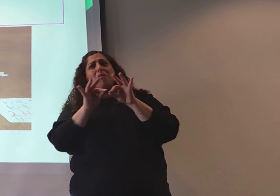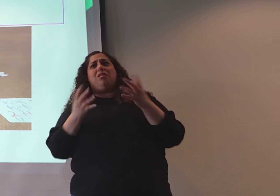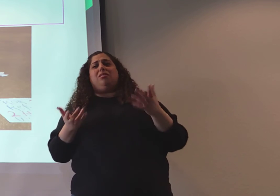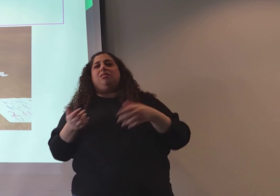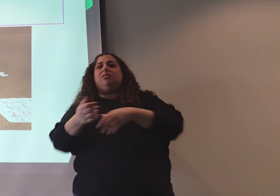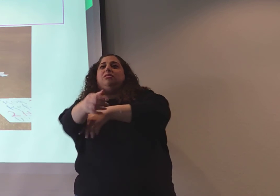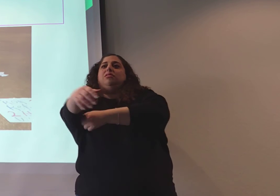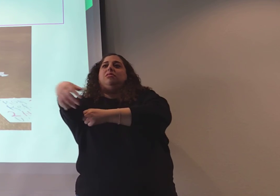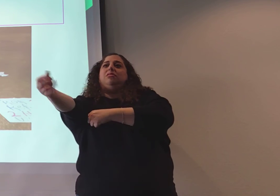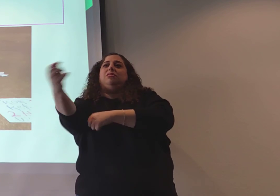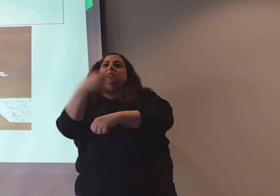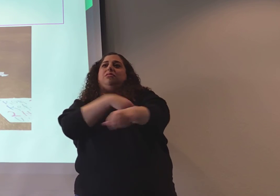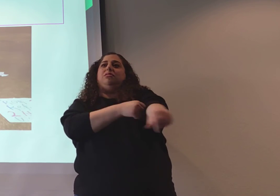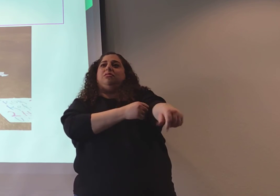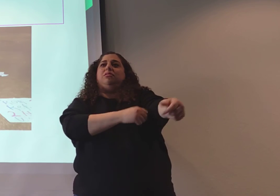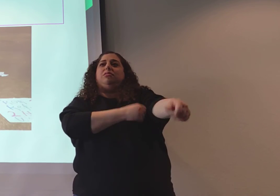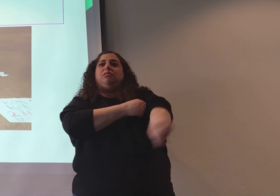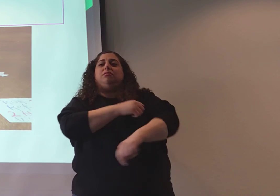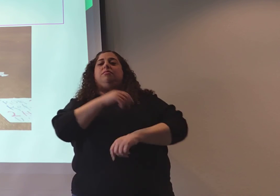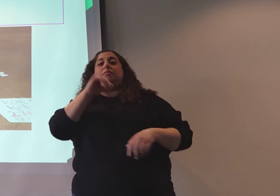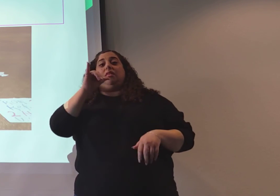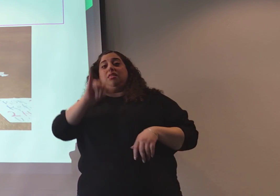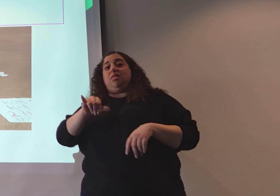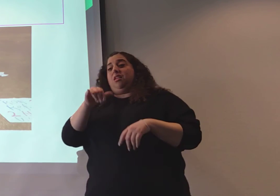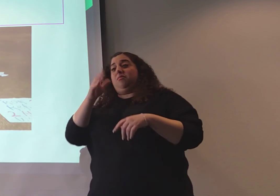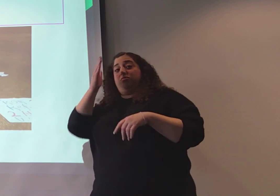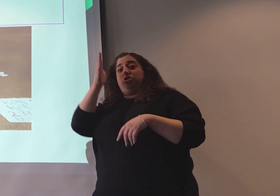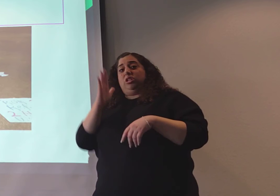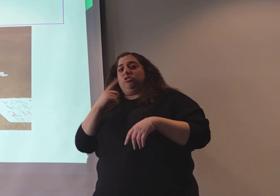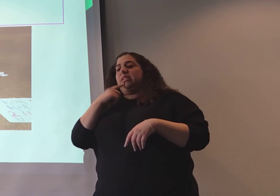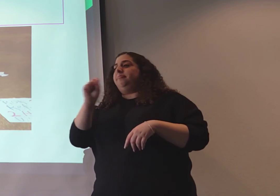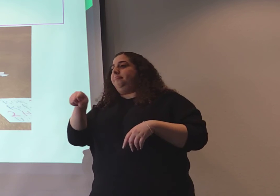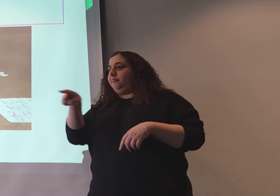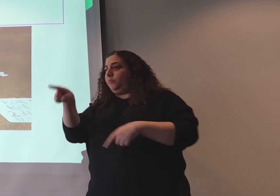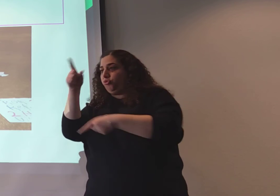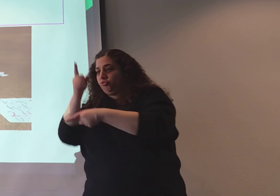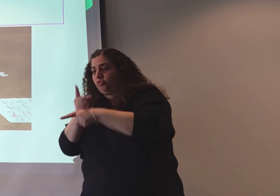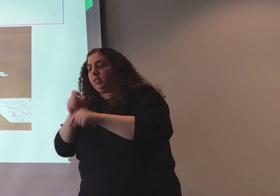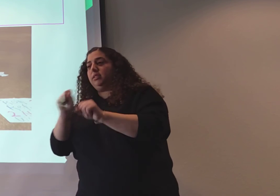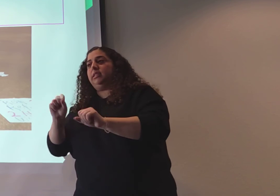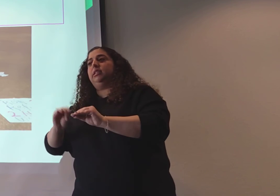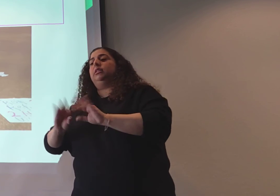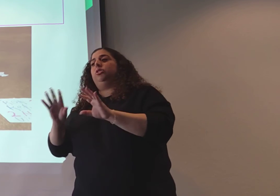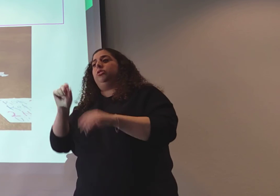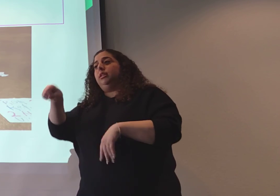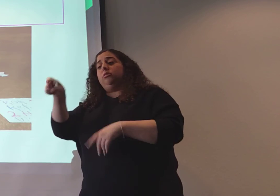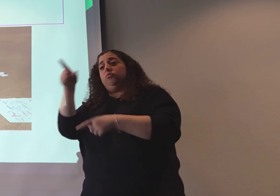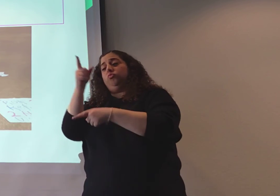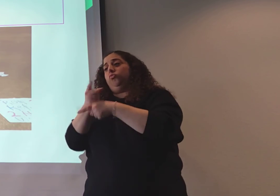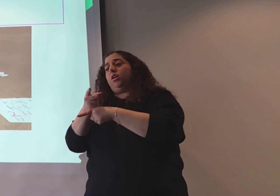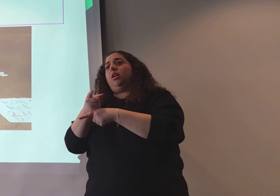But she’s right. You’re right. One month of rent is only gonna get a person so far. That’s the problem.